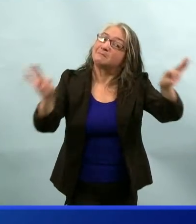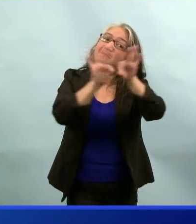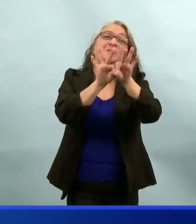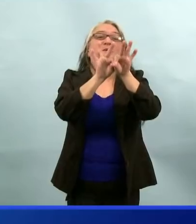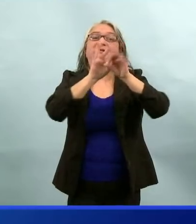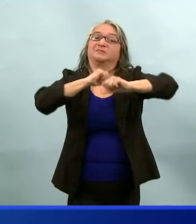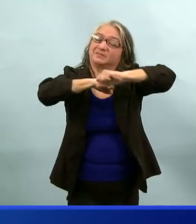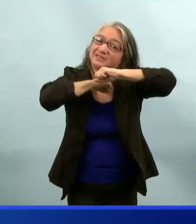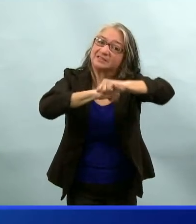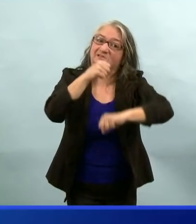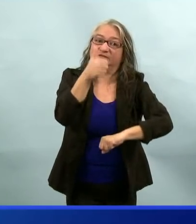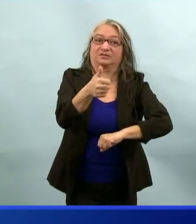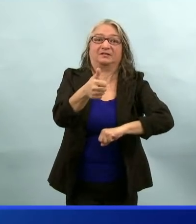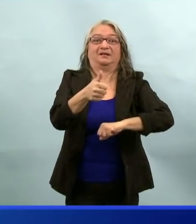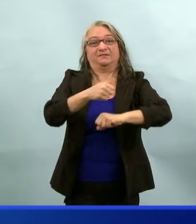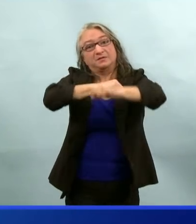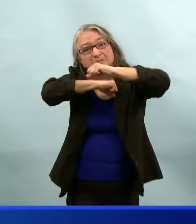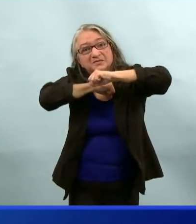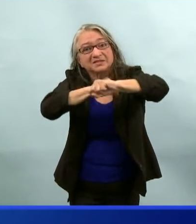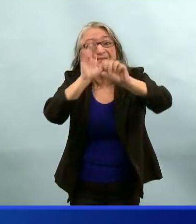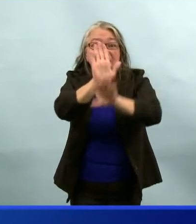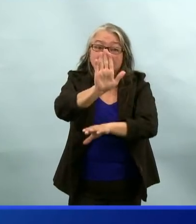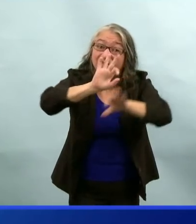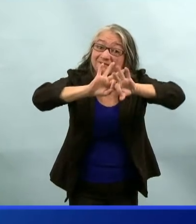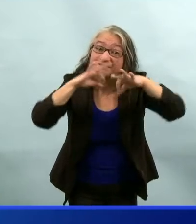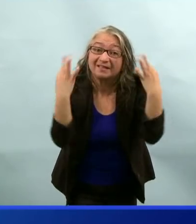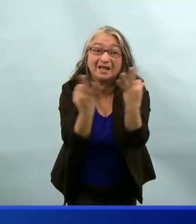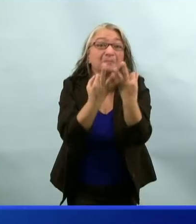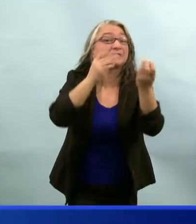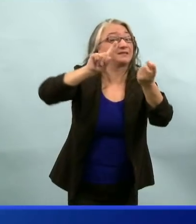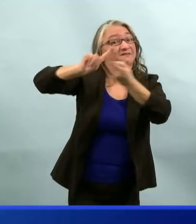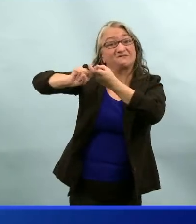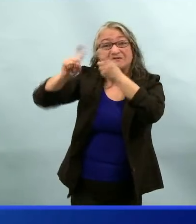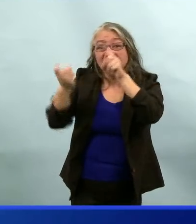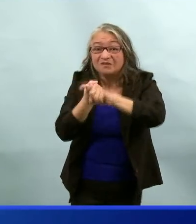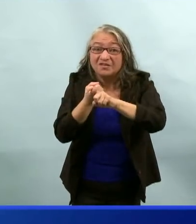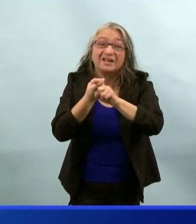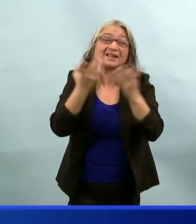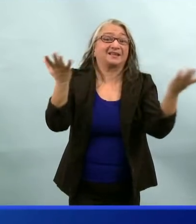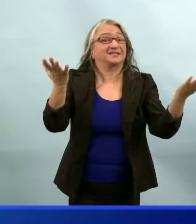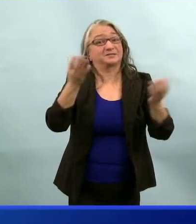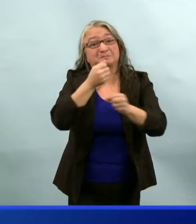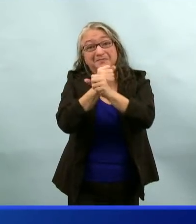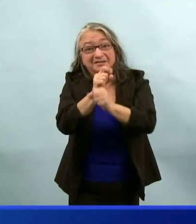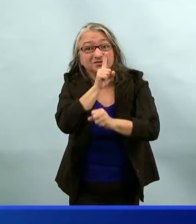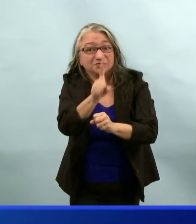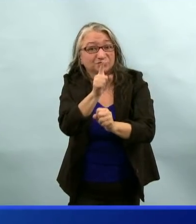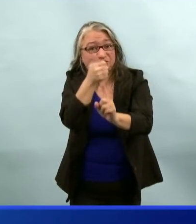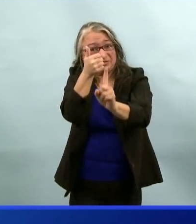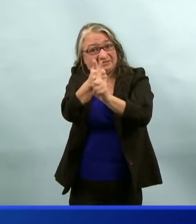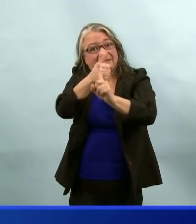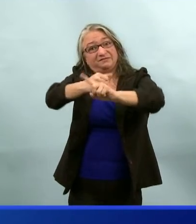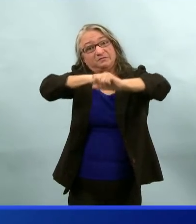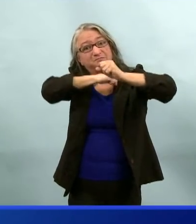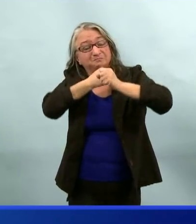when you think about gathering together with friends and family you want to make sure that you are protected against kovid so that you can protect your loved ones as well